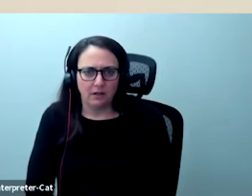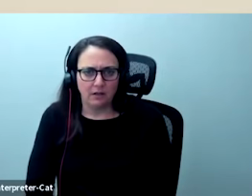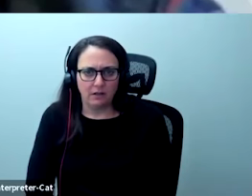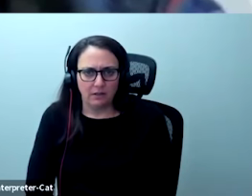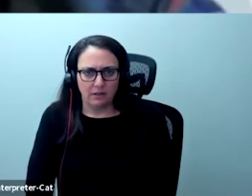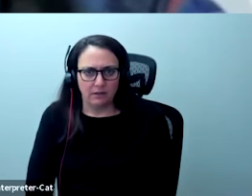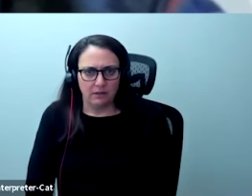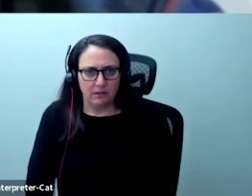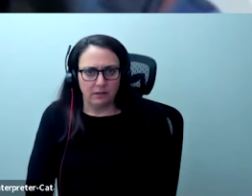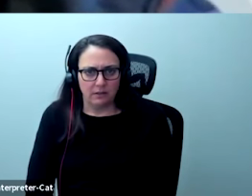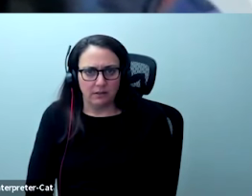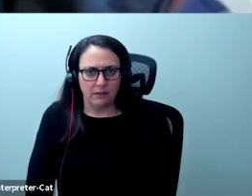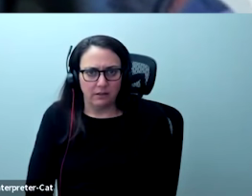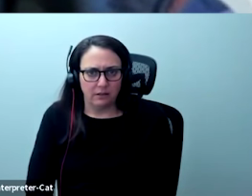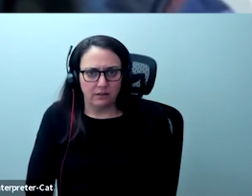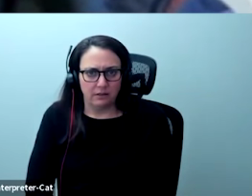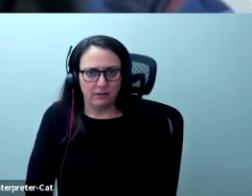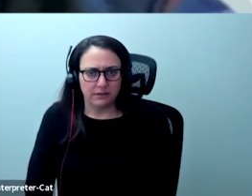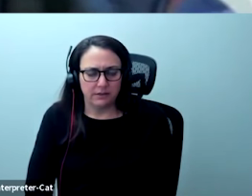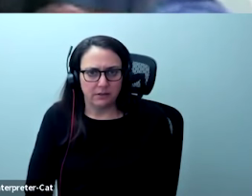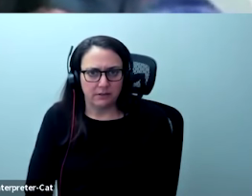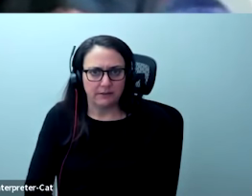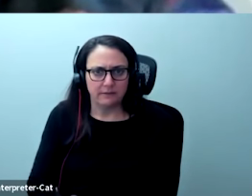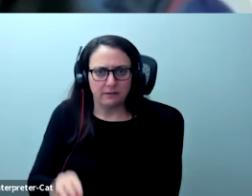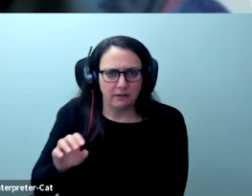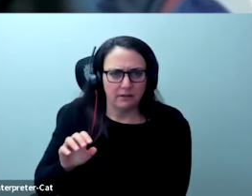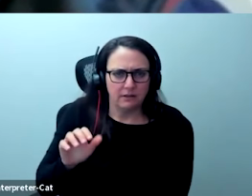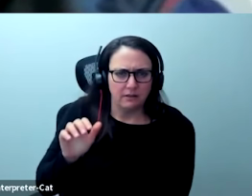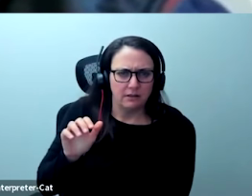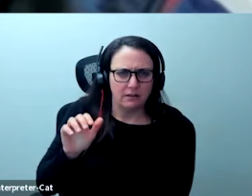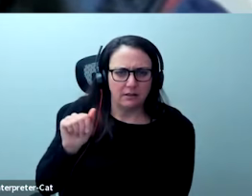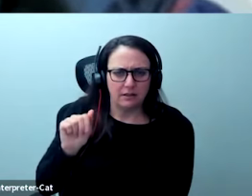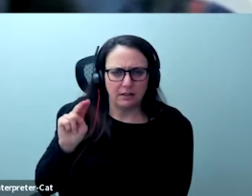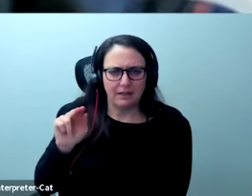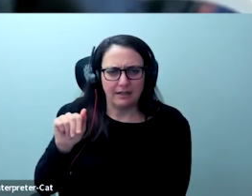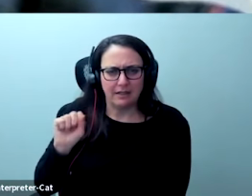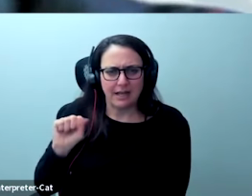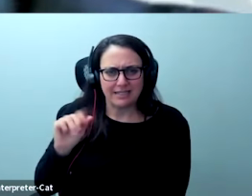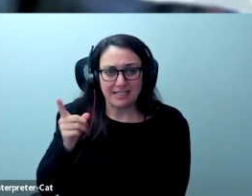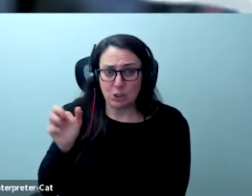Thanks. Next question is from Anesidora, I hope I said that name right.